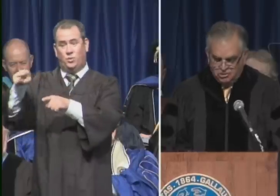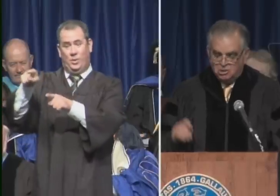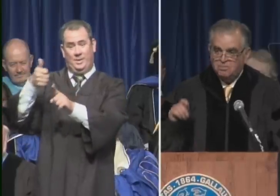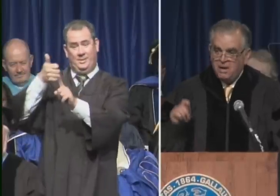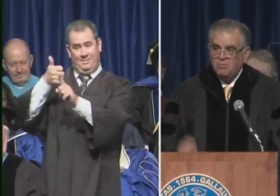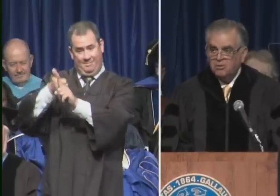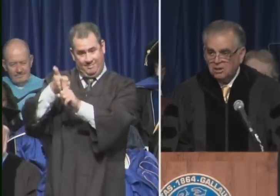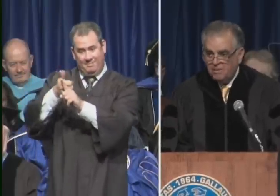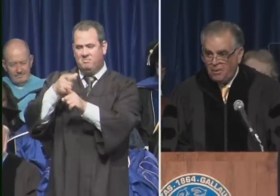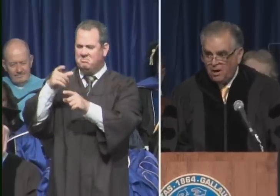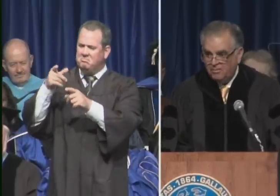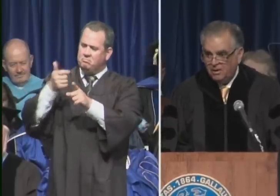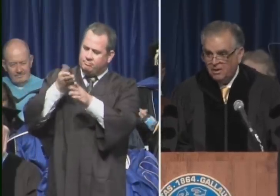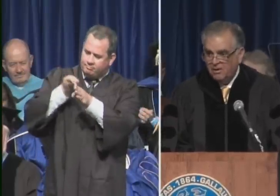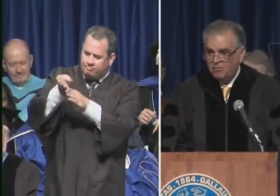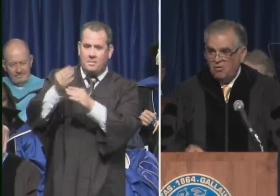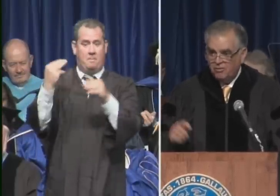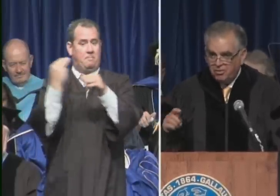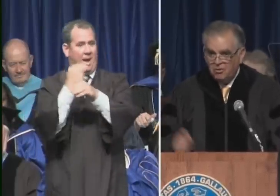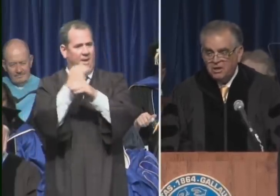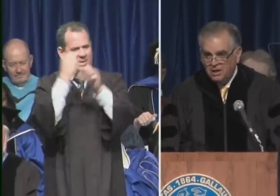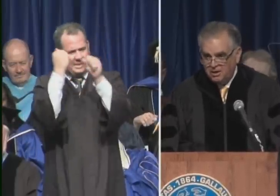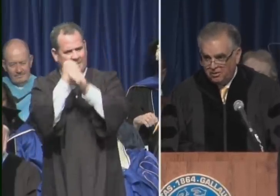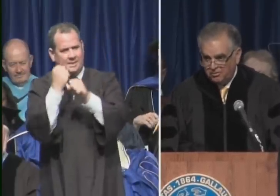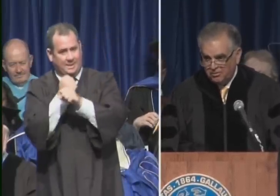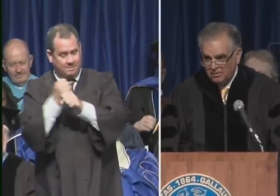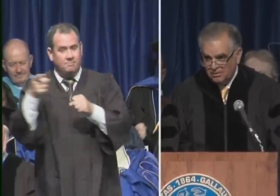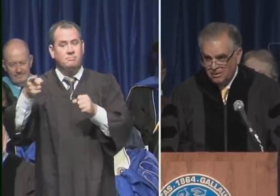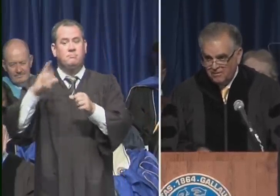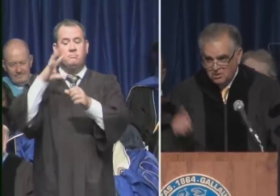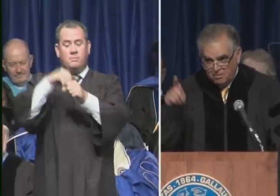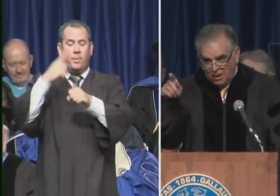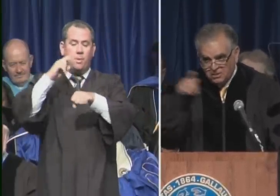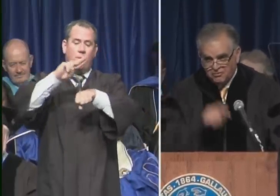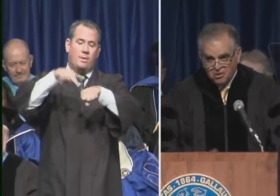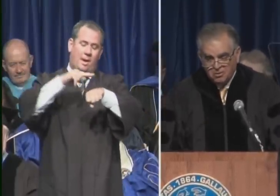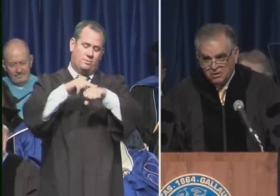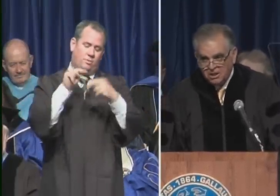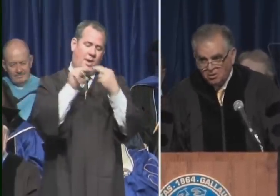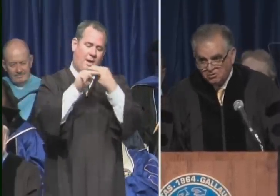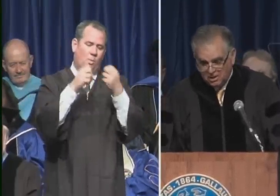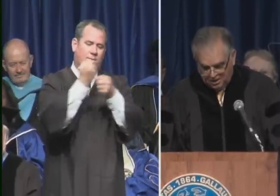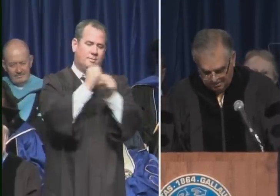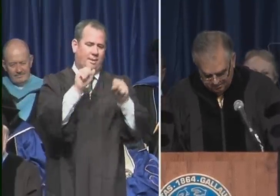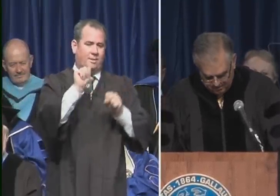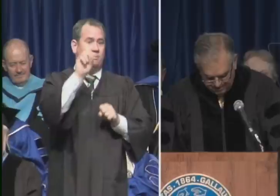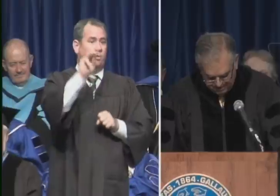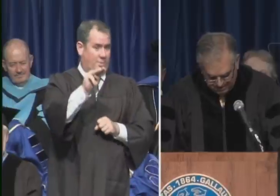And she's been with the department for over 30 years. There's a place for you at DOT.